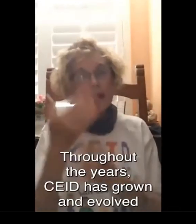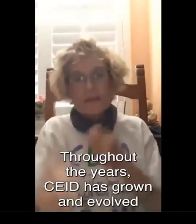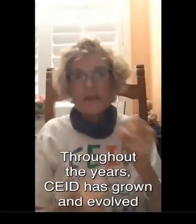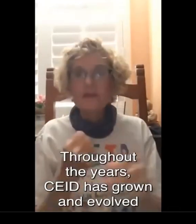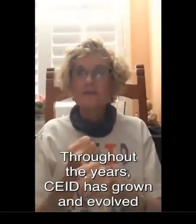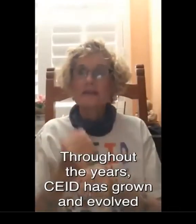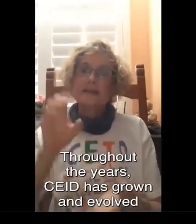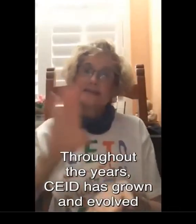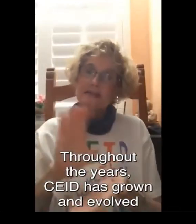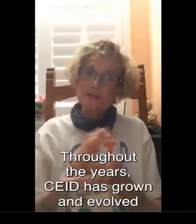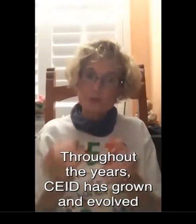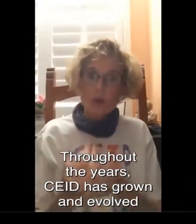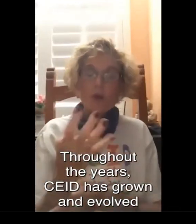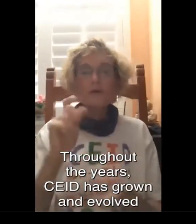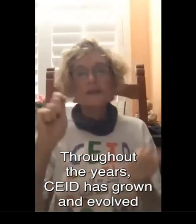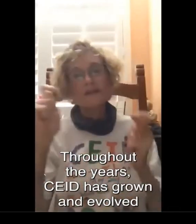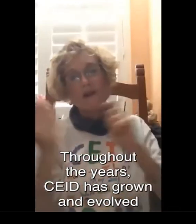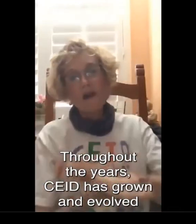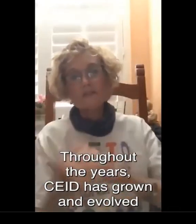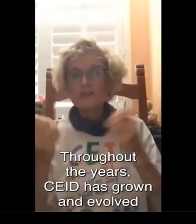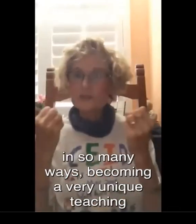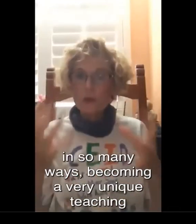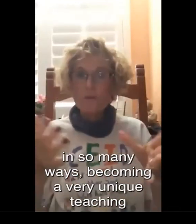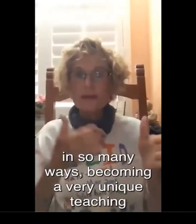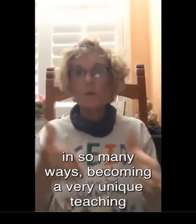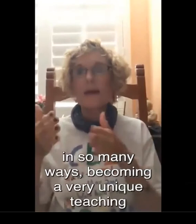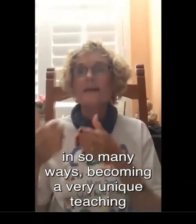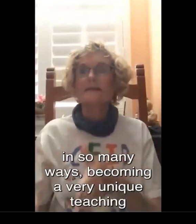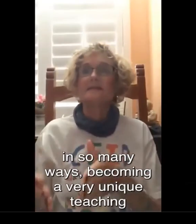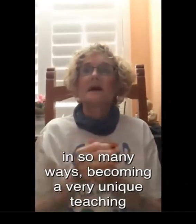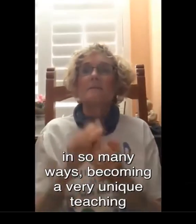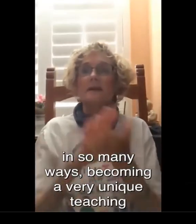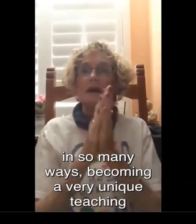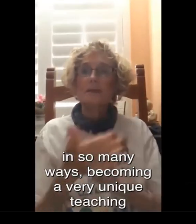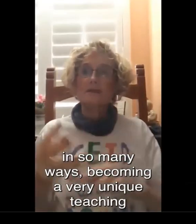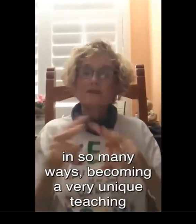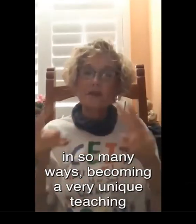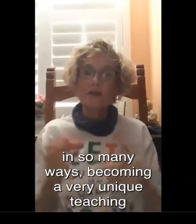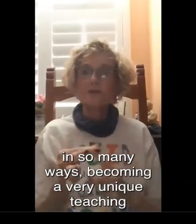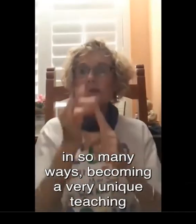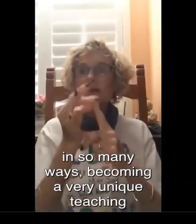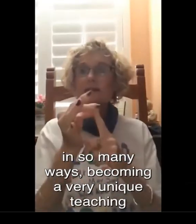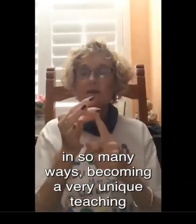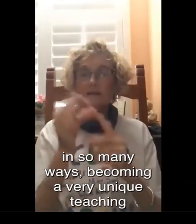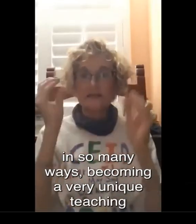Throughout the years, CEID has grown and evolved in so many ways, becoming a very unique